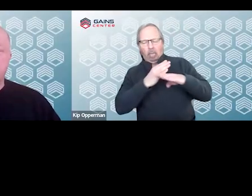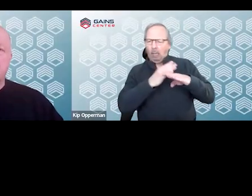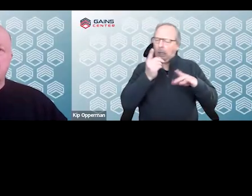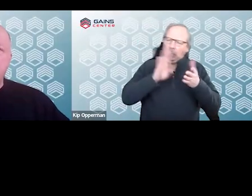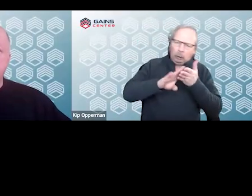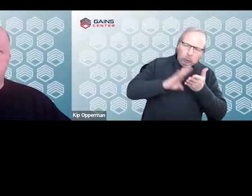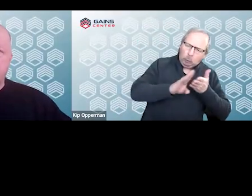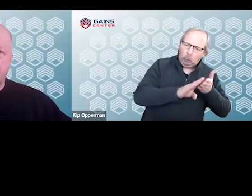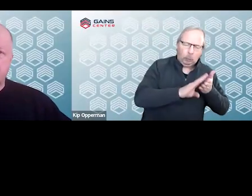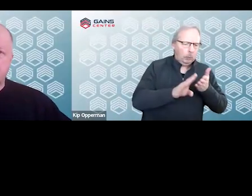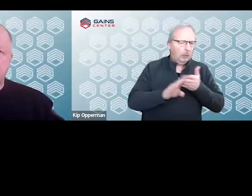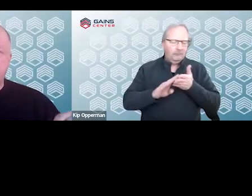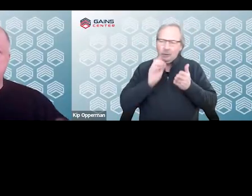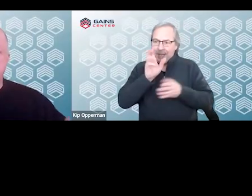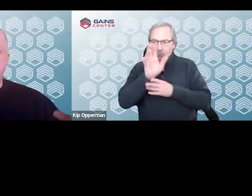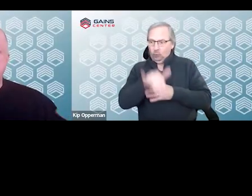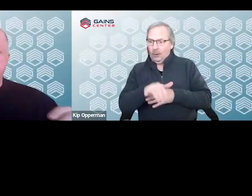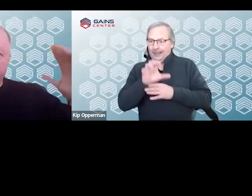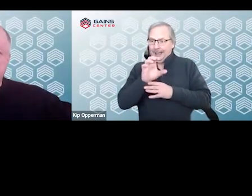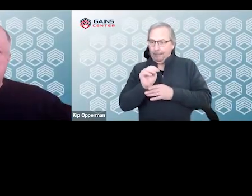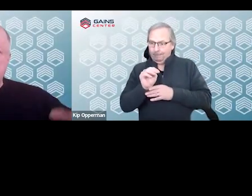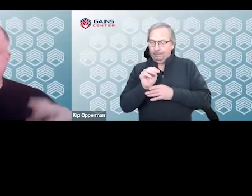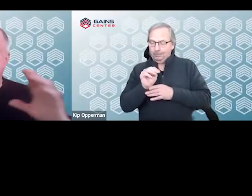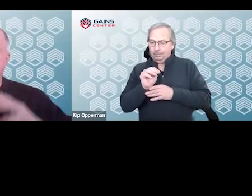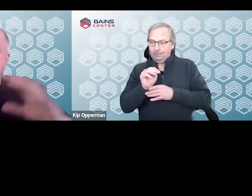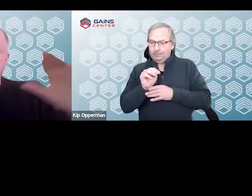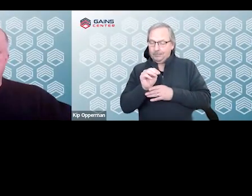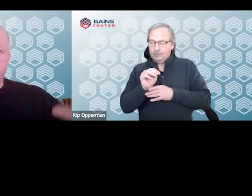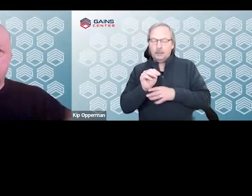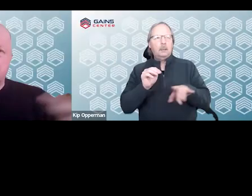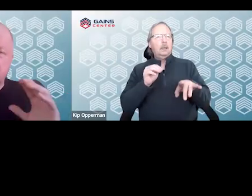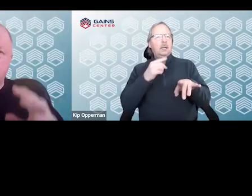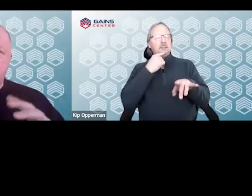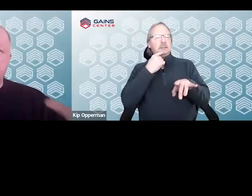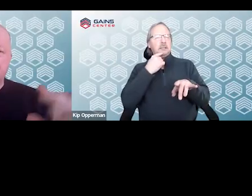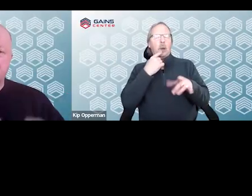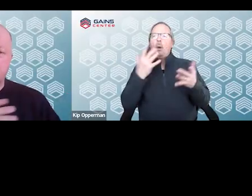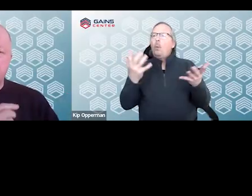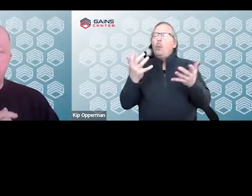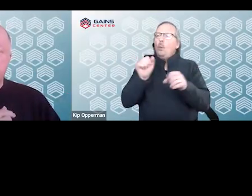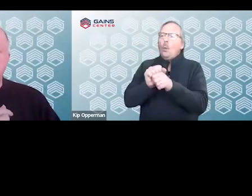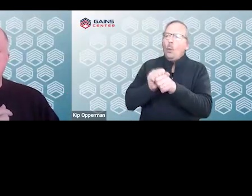for not doing contingency management. She said, "What's worked? What's working? And let's do it."